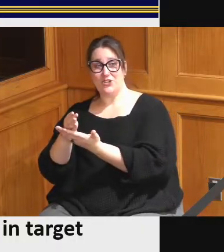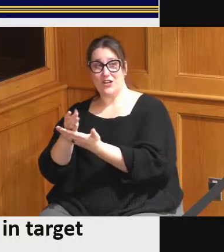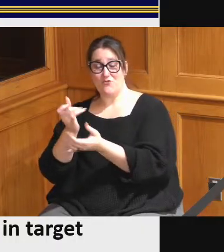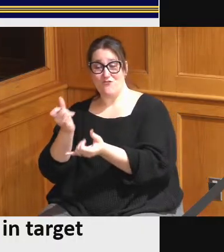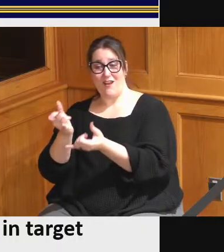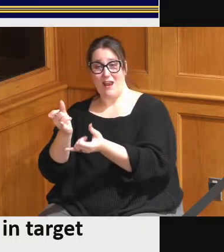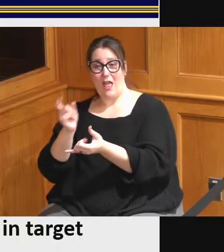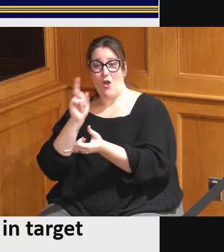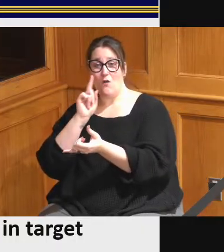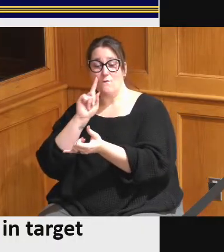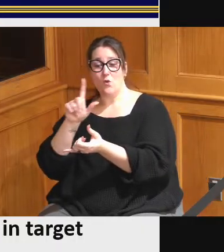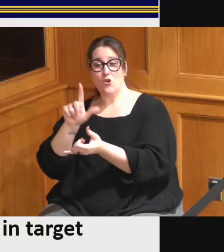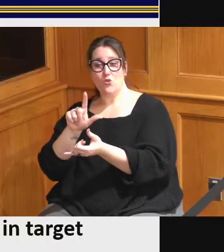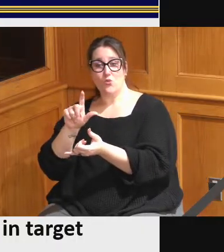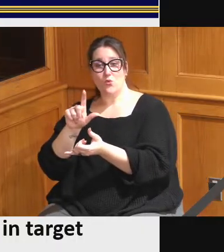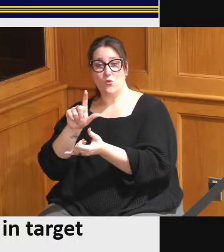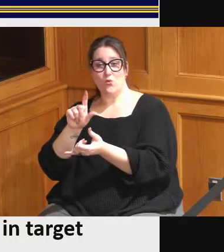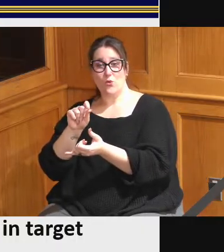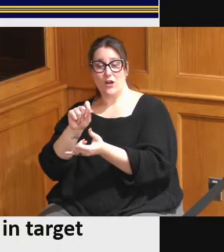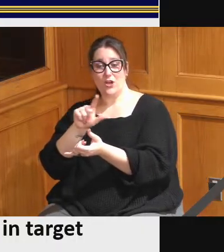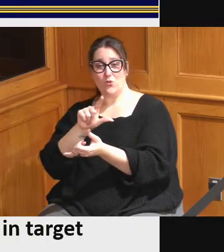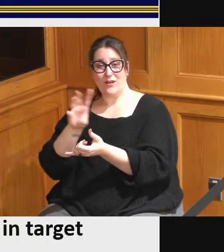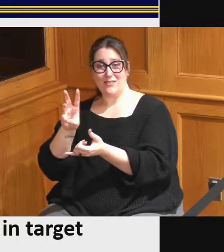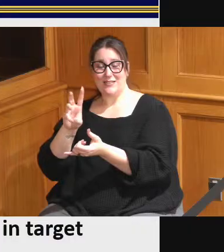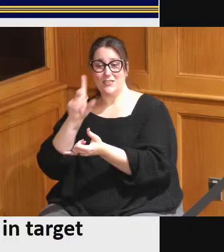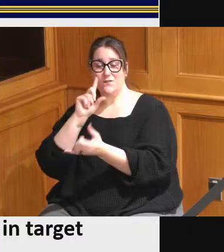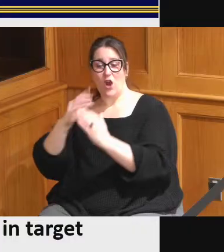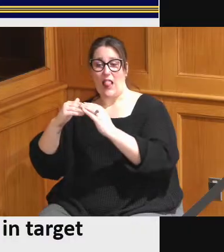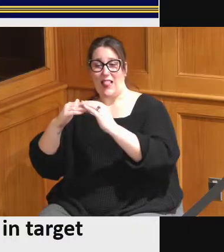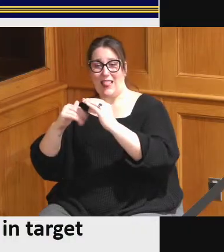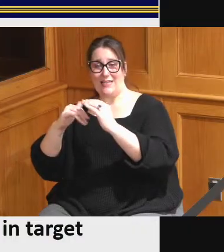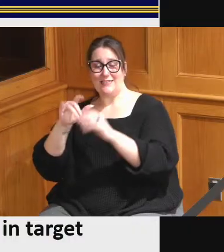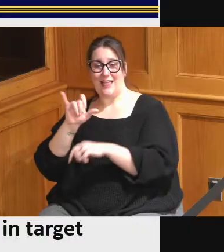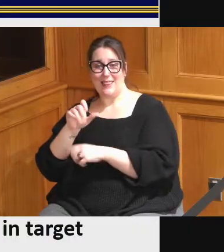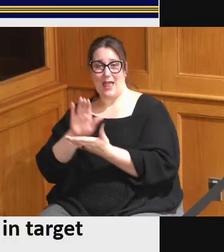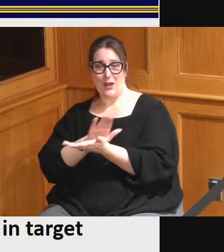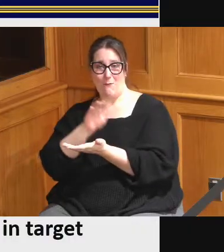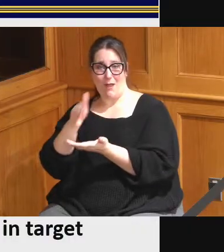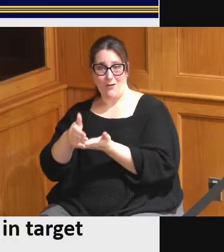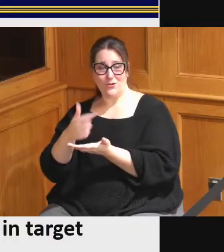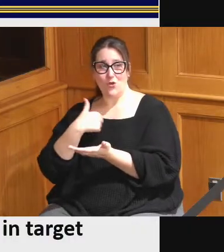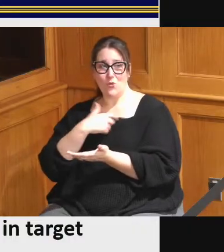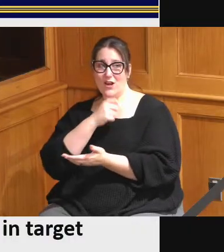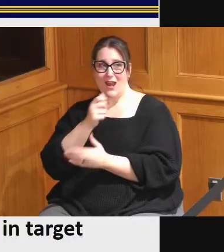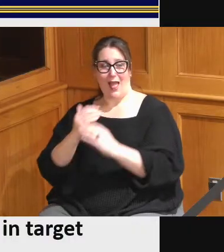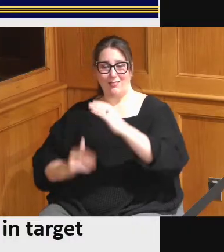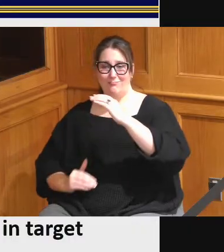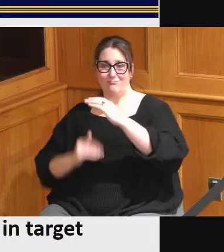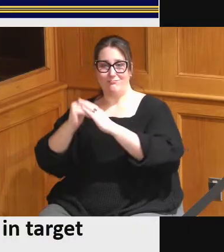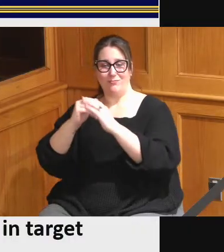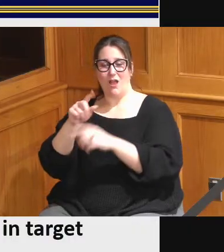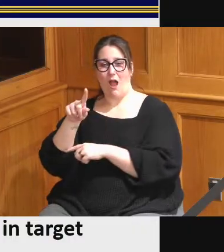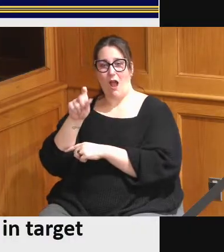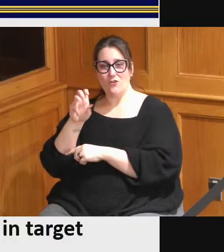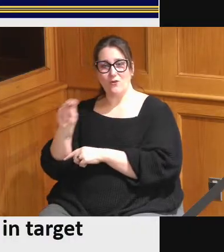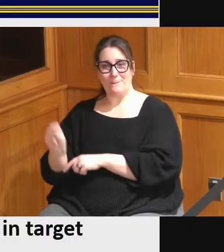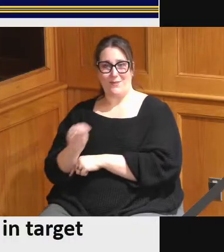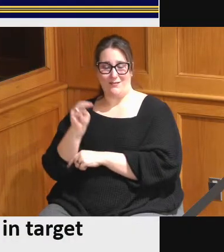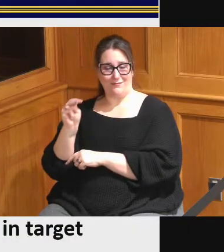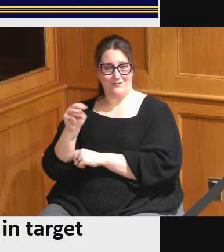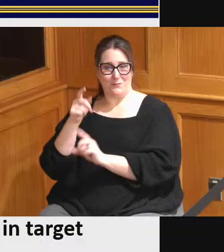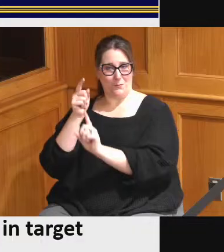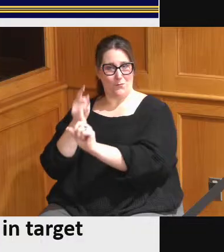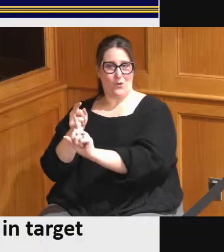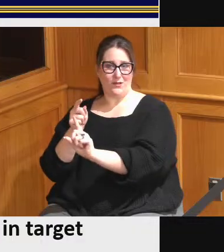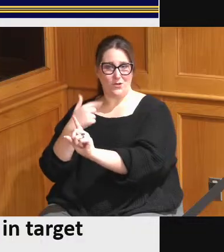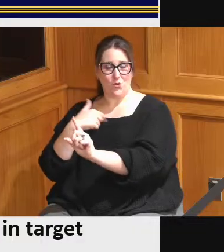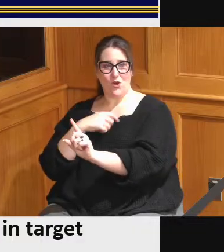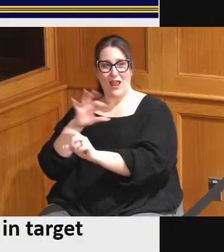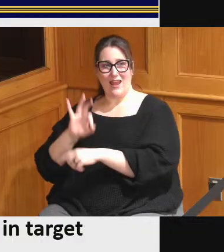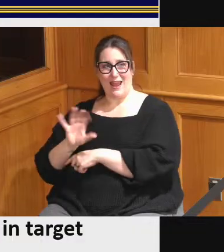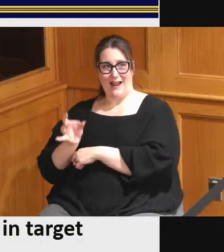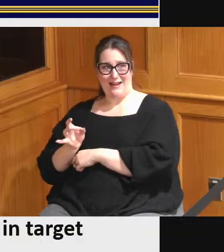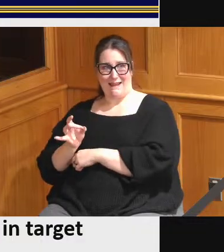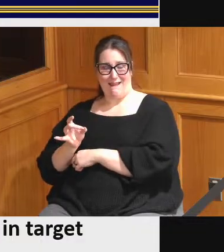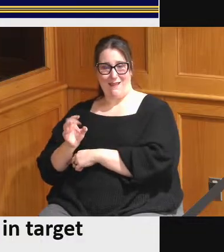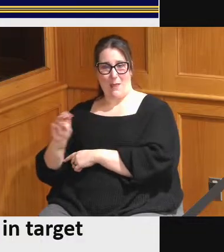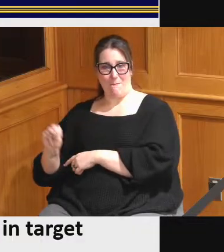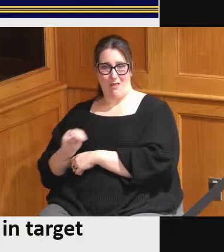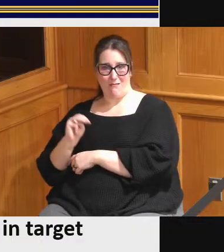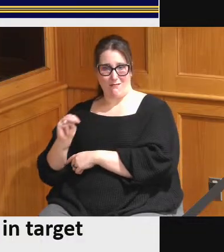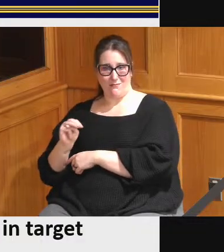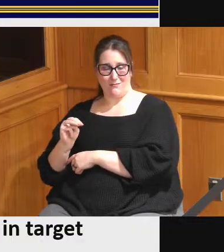for 2026 even less. So we are not even at that 100 million mark. We're at 98. So we're starting out